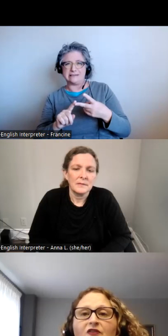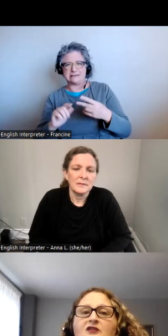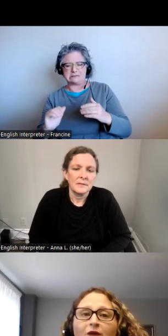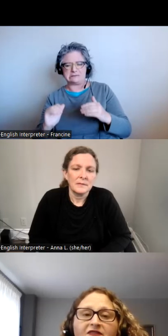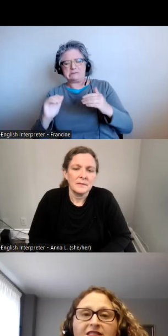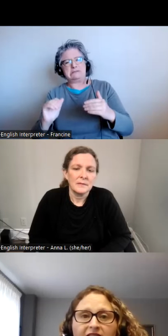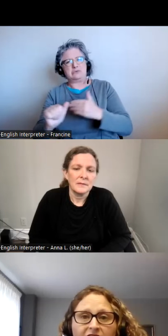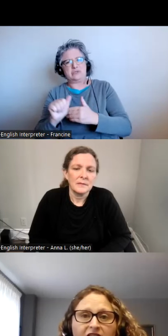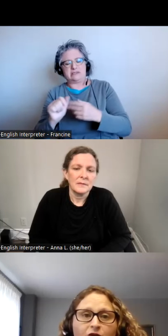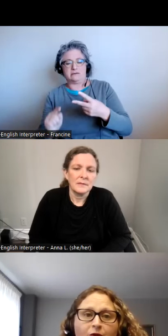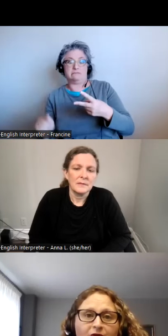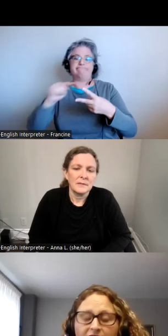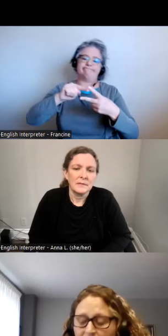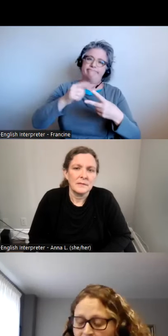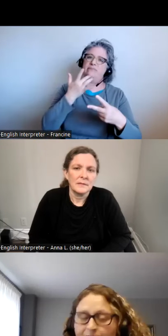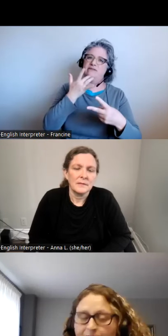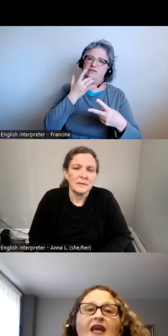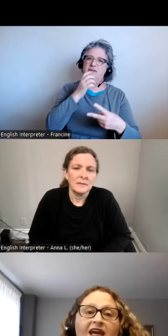in frequency with Moderna in 18 year olds, and this is why